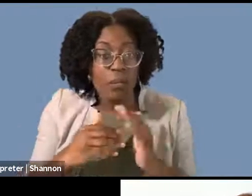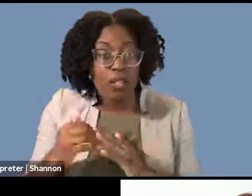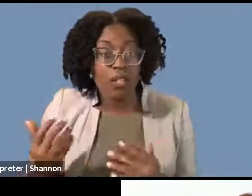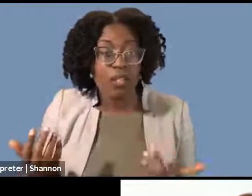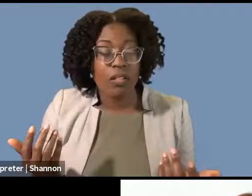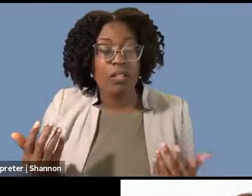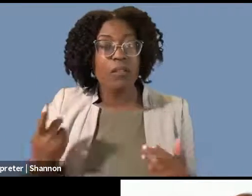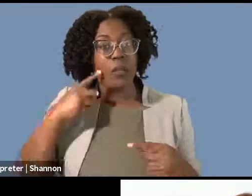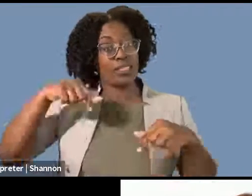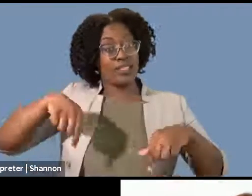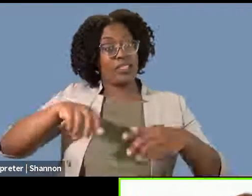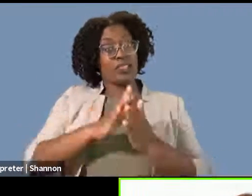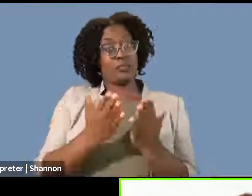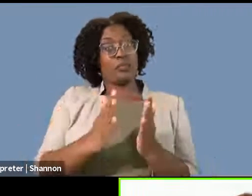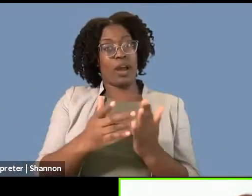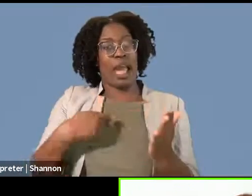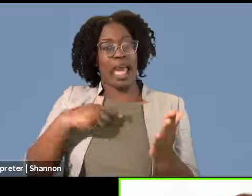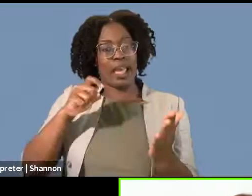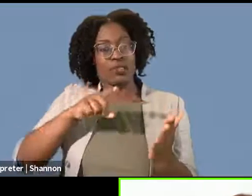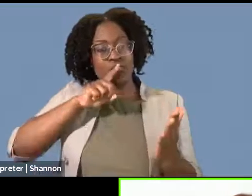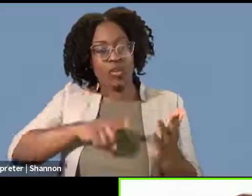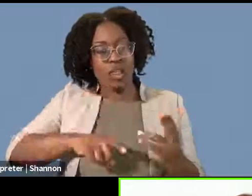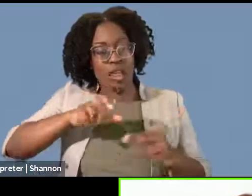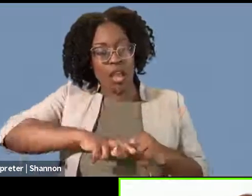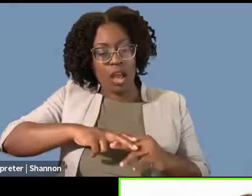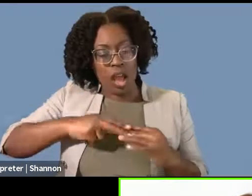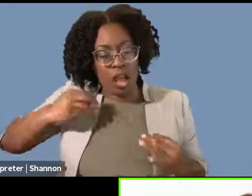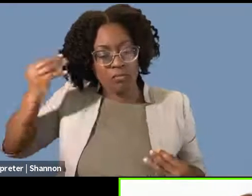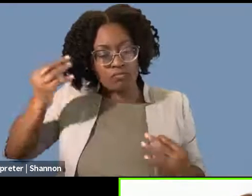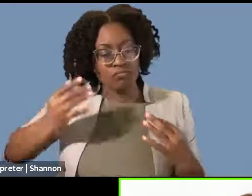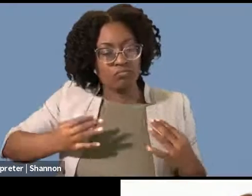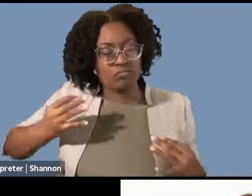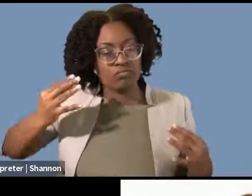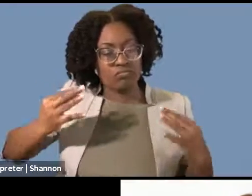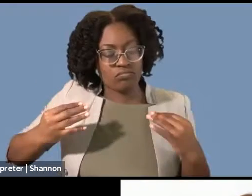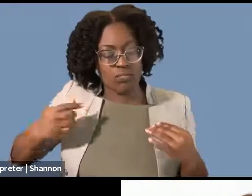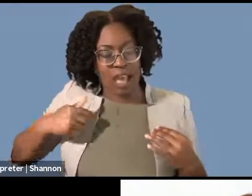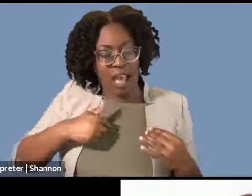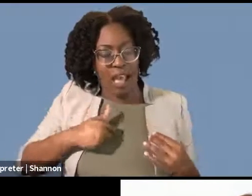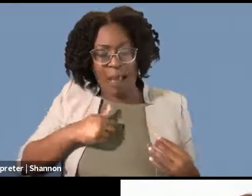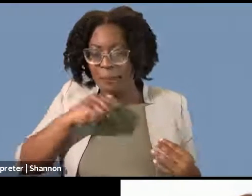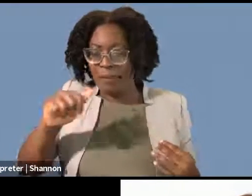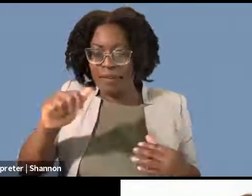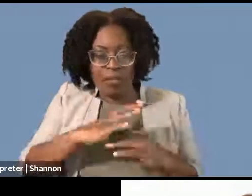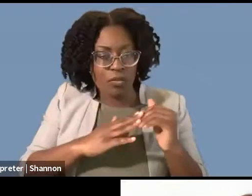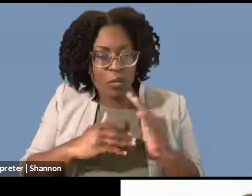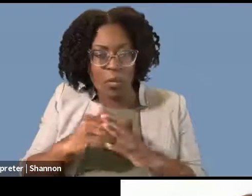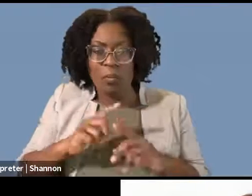sit in my discomfort and say this story is so important to tell that I have to be willing to